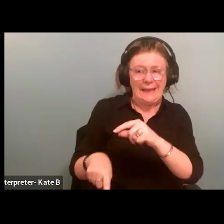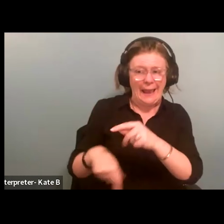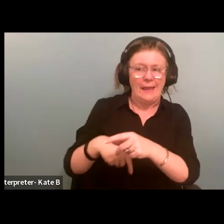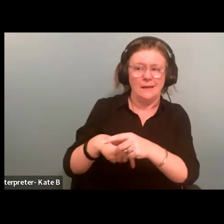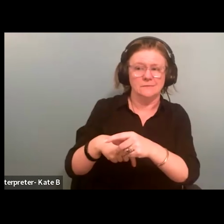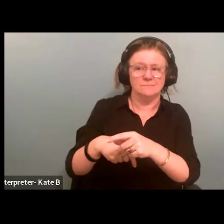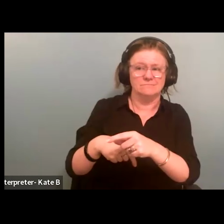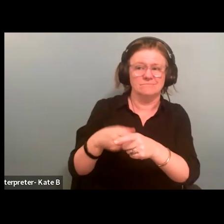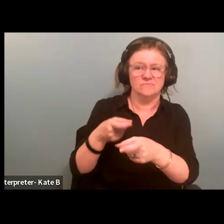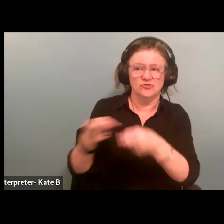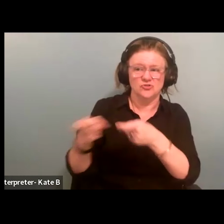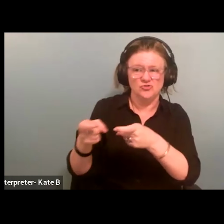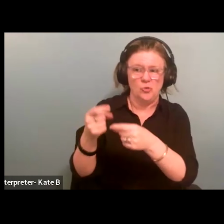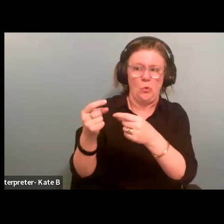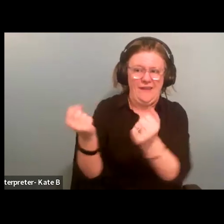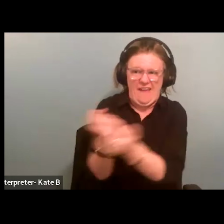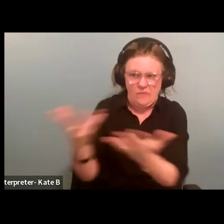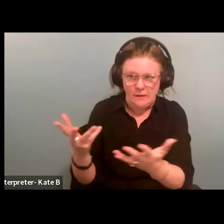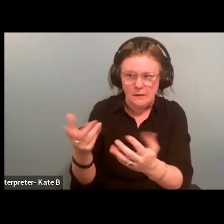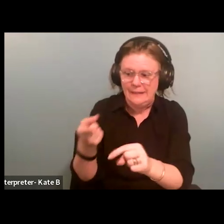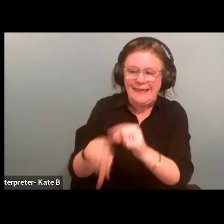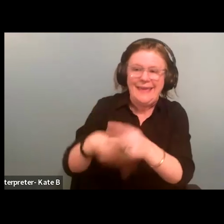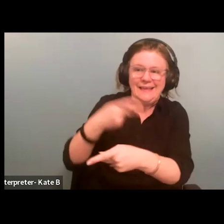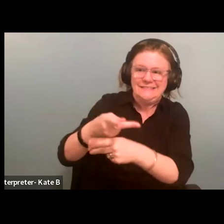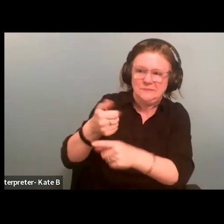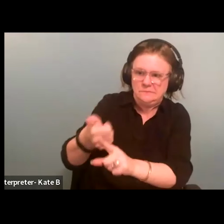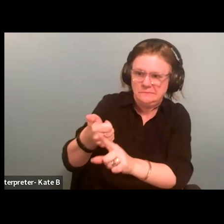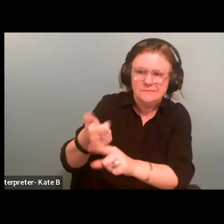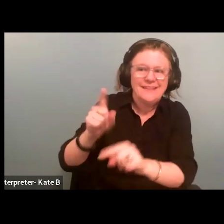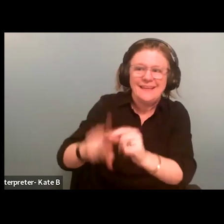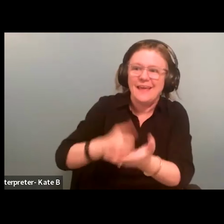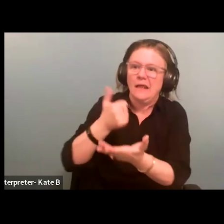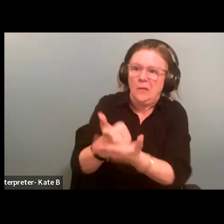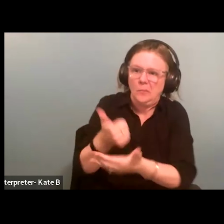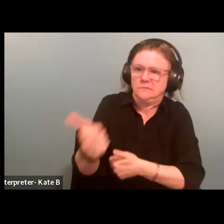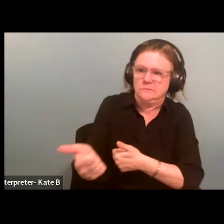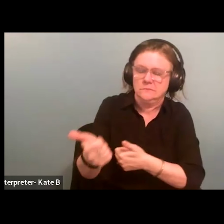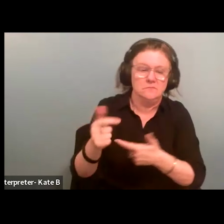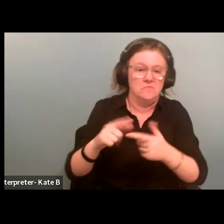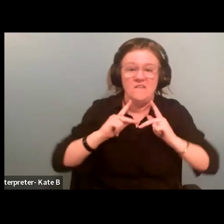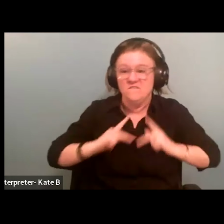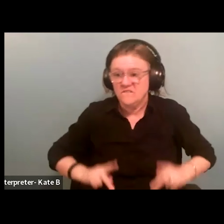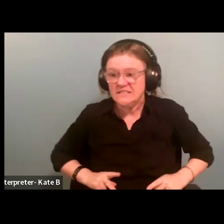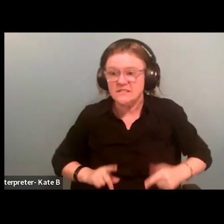in some way, which means they're unable to assist themselves. That could be physical incapacitation.